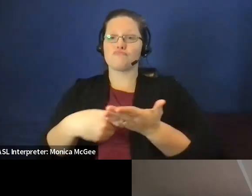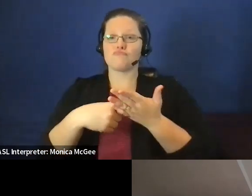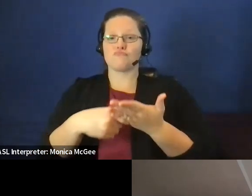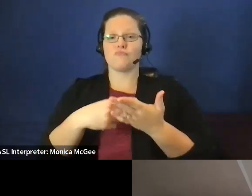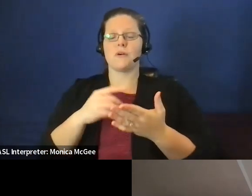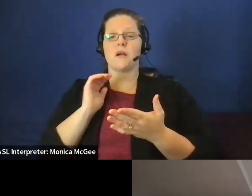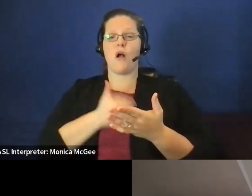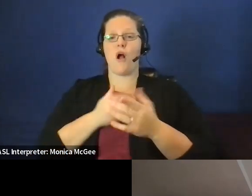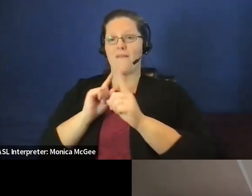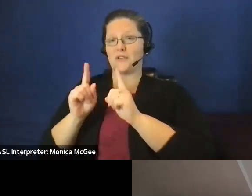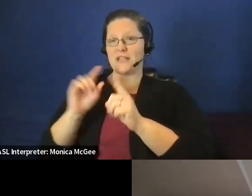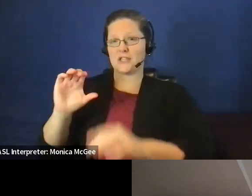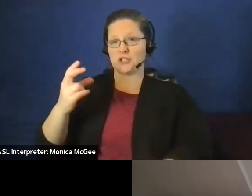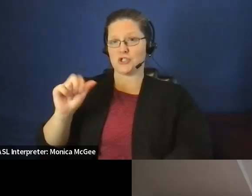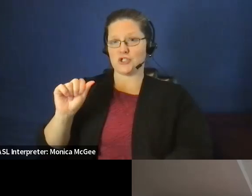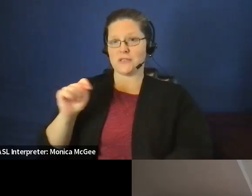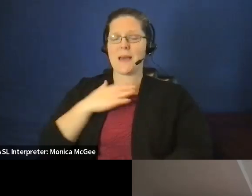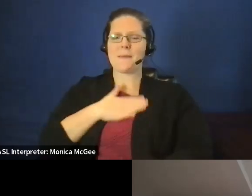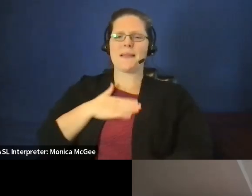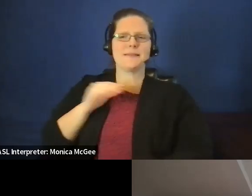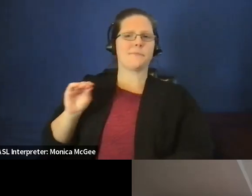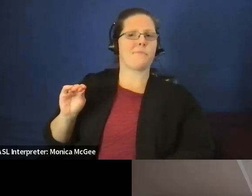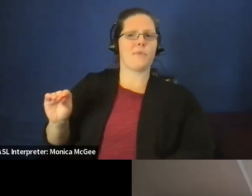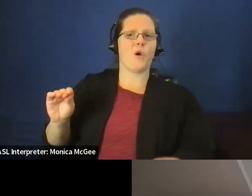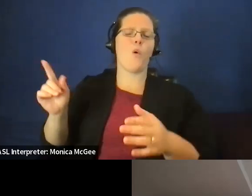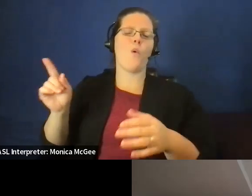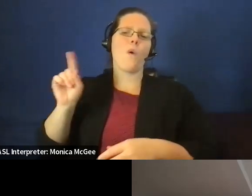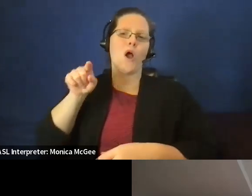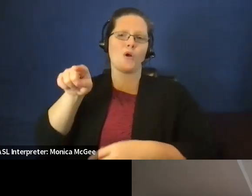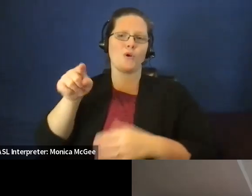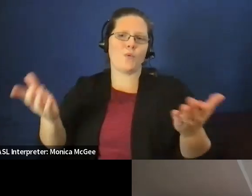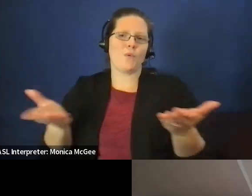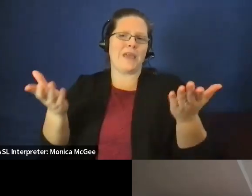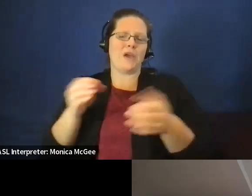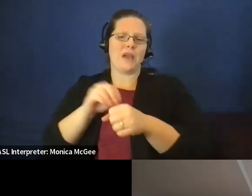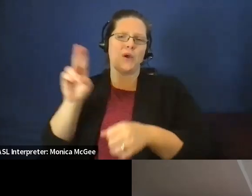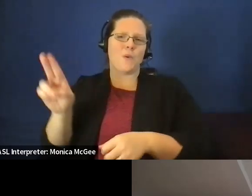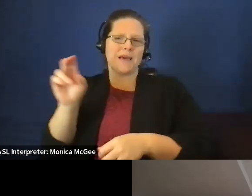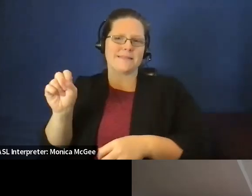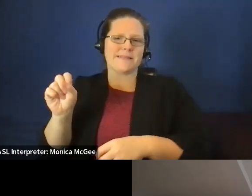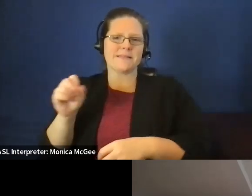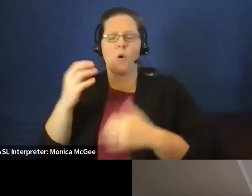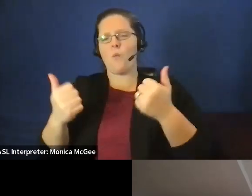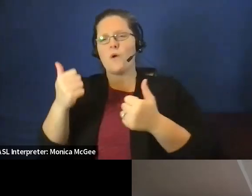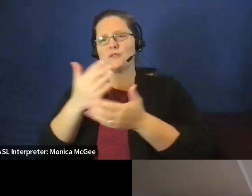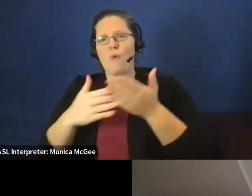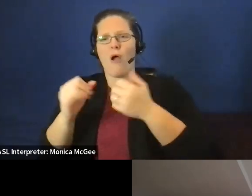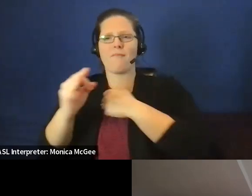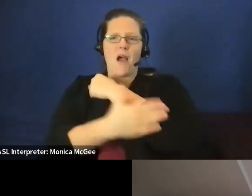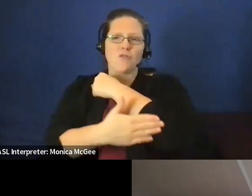Florida. GERMÁN: Thank you, beg. As the conversation goes on in the chat, if